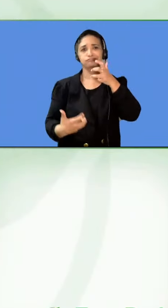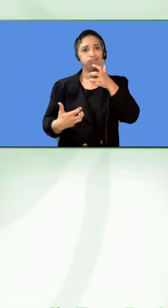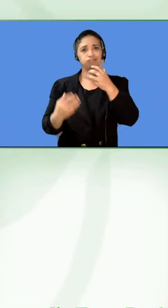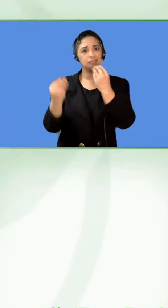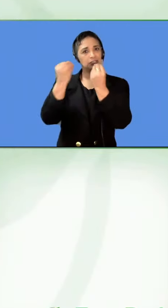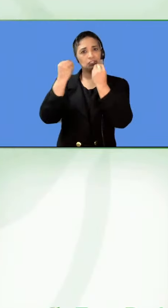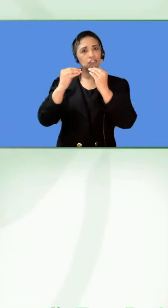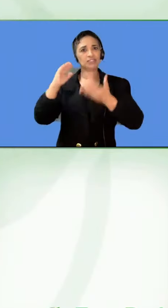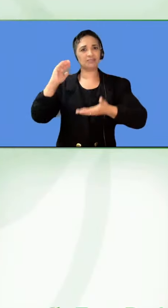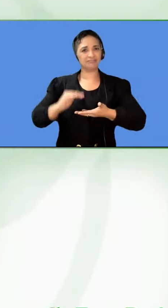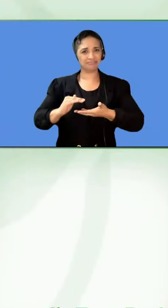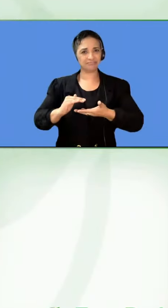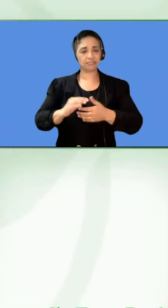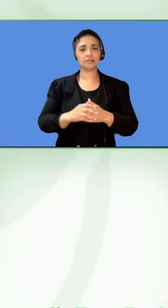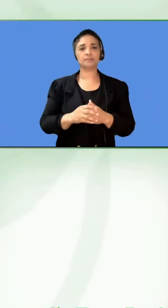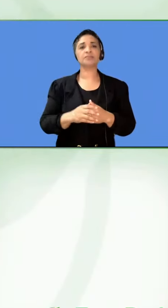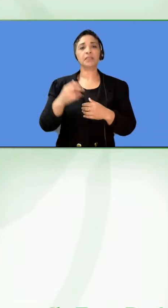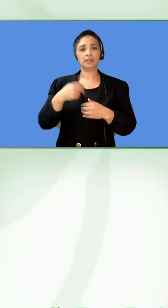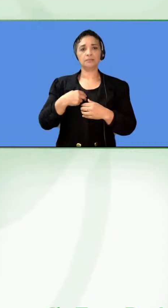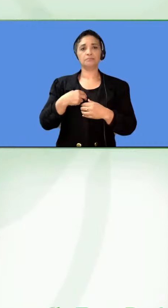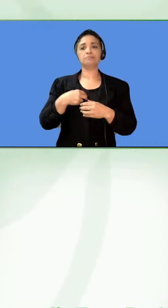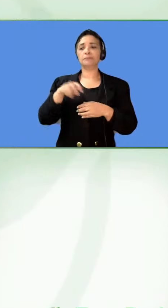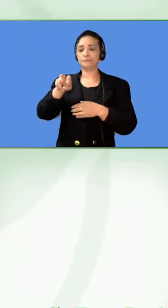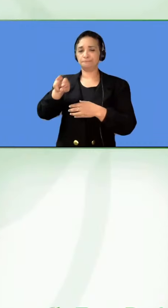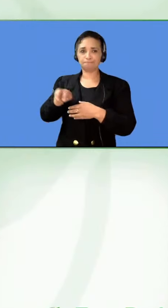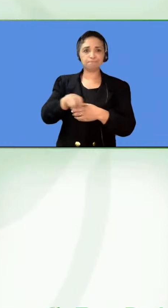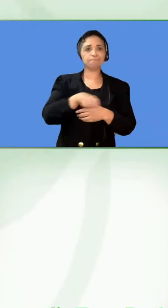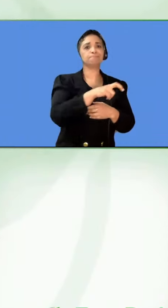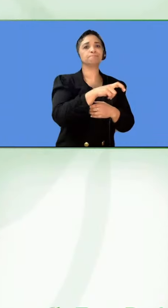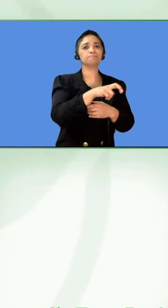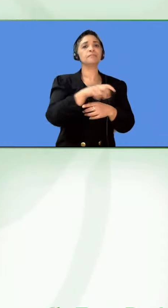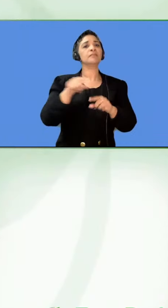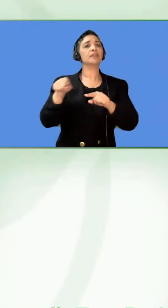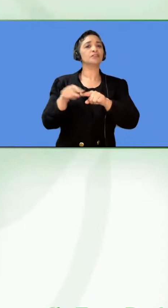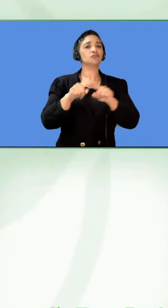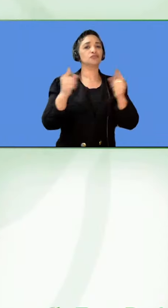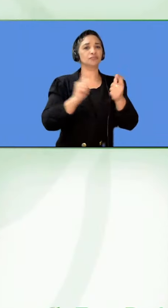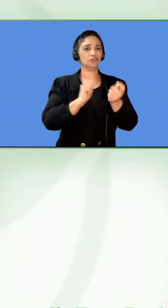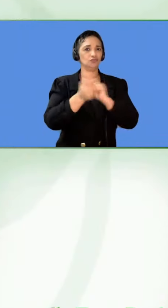I had transitioned over to the Academy for the blind when I was in fourth grade, due